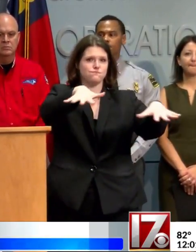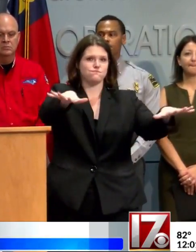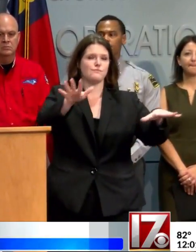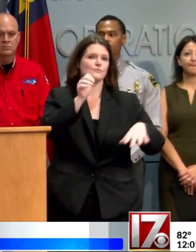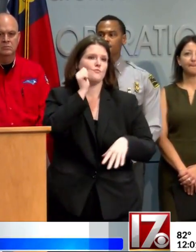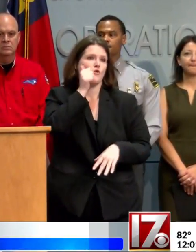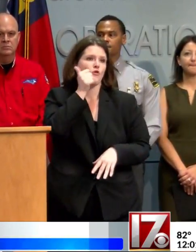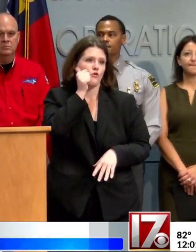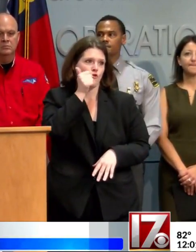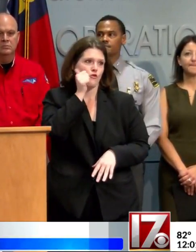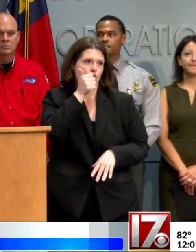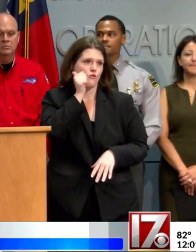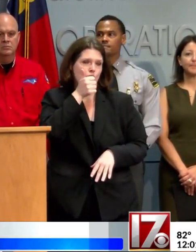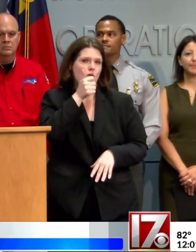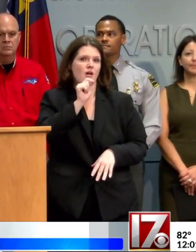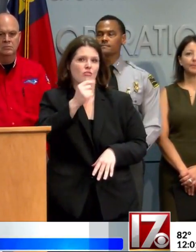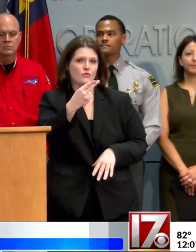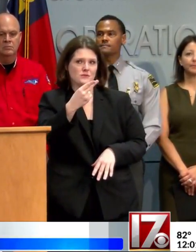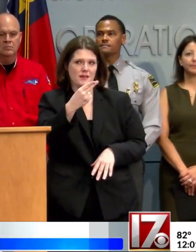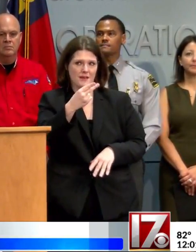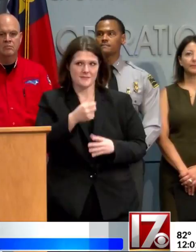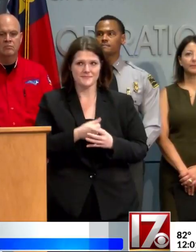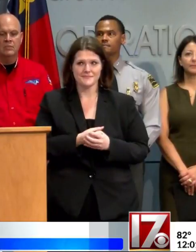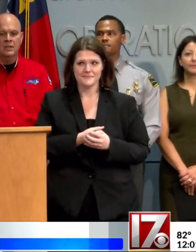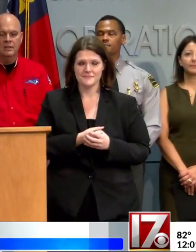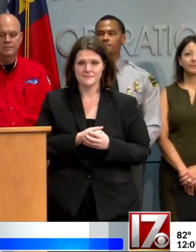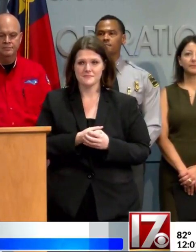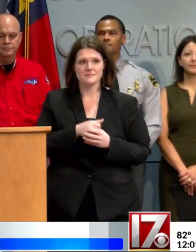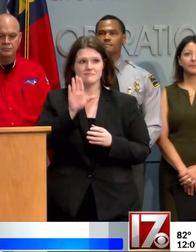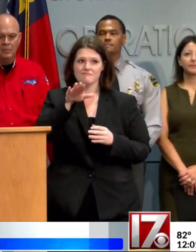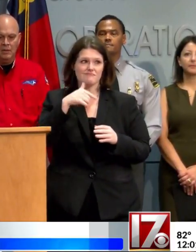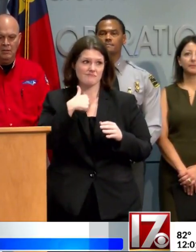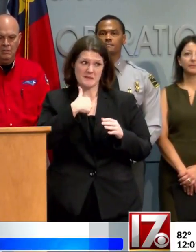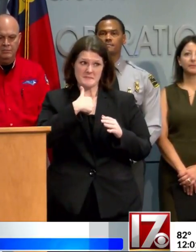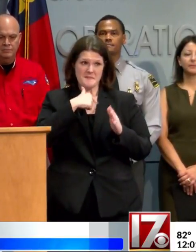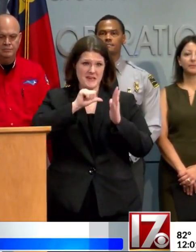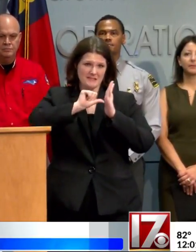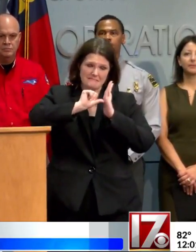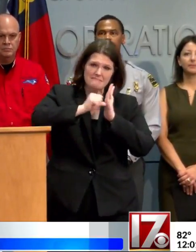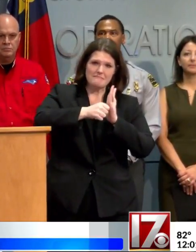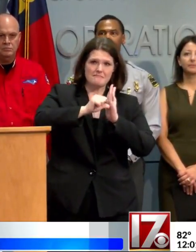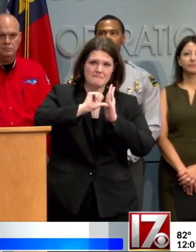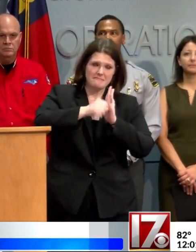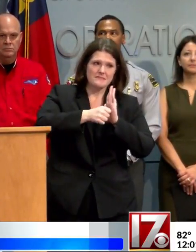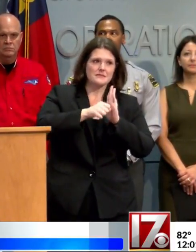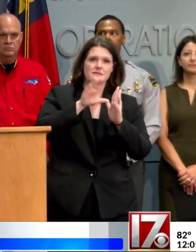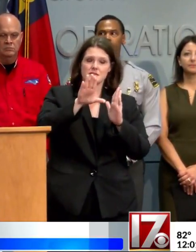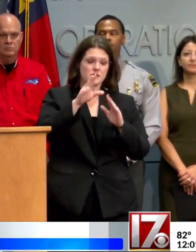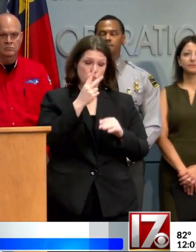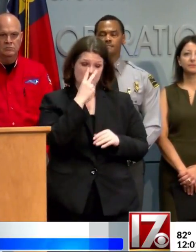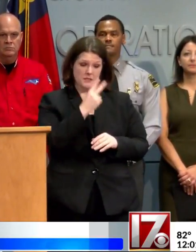AT MAJOR FLOOD STAGE WITH AN ADDITIONAL THREE FORECAST TO PEAK AT MAJOR FLOOD STAGE